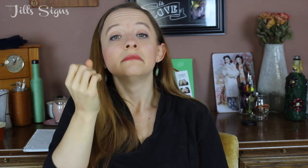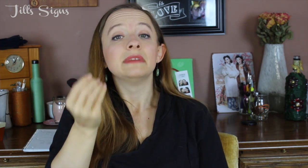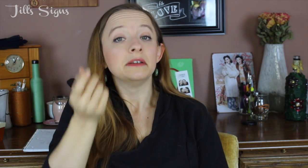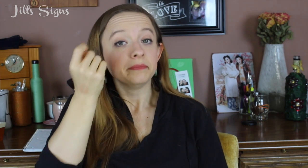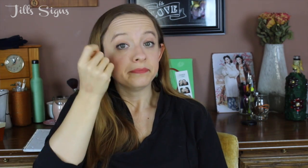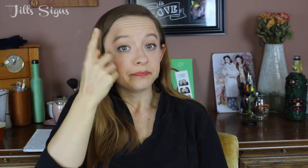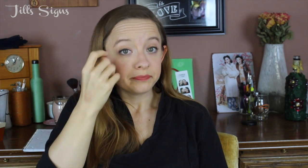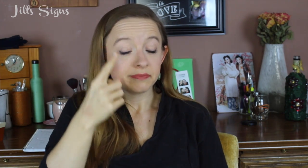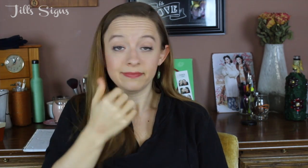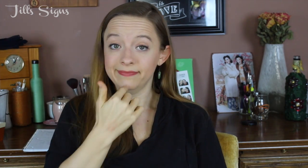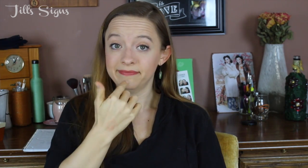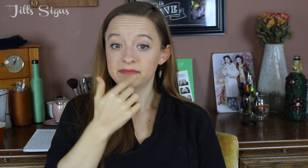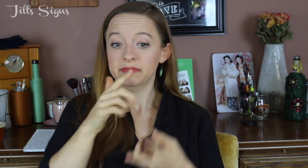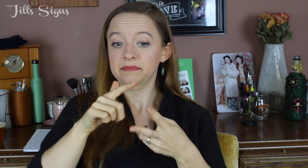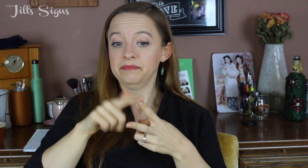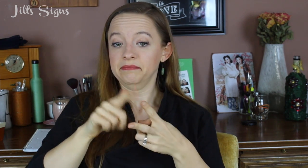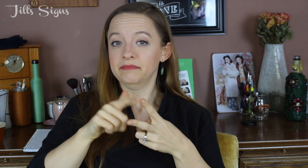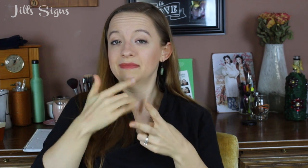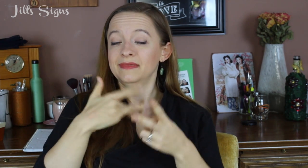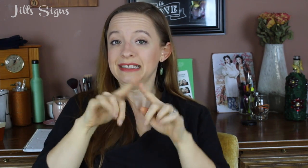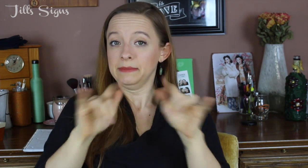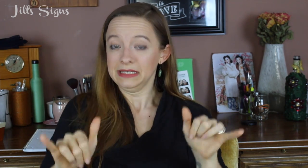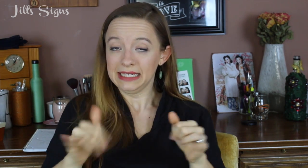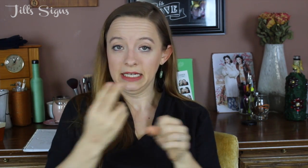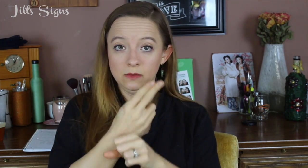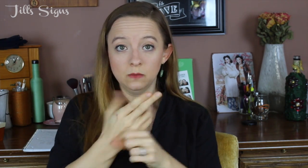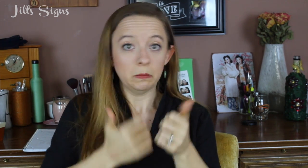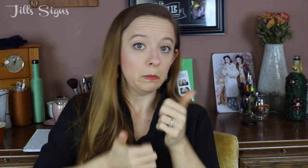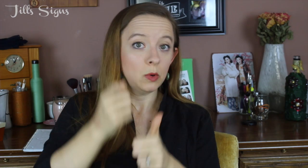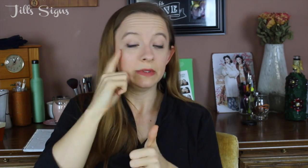different. Now I've actually with simultaneous